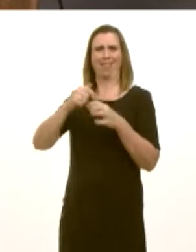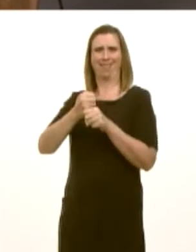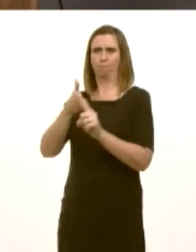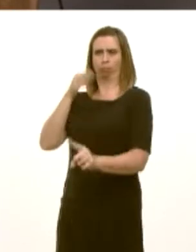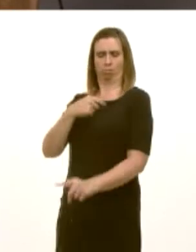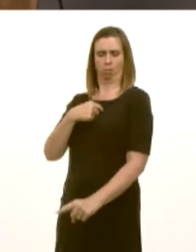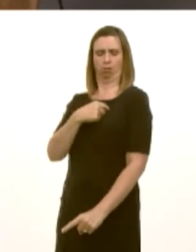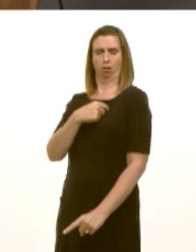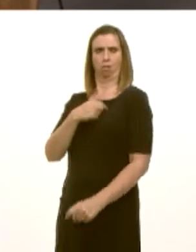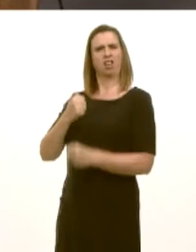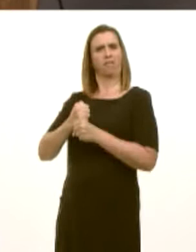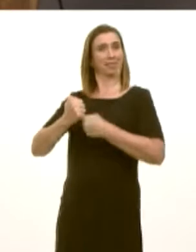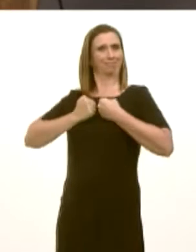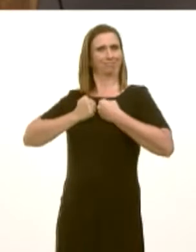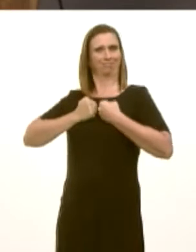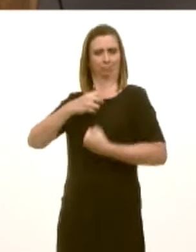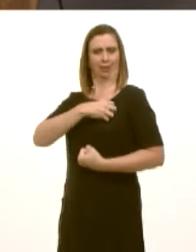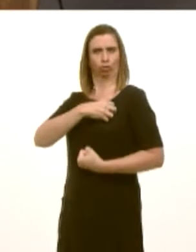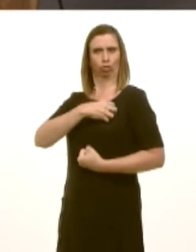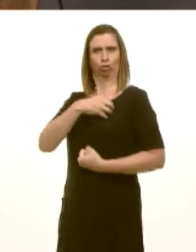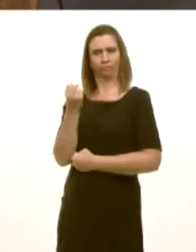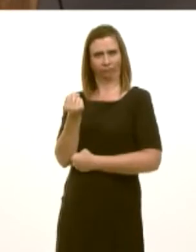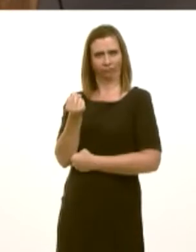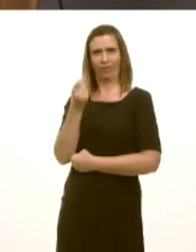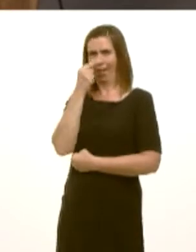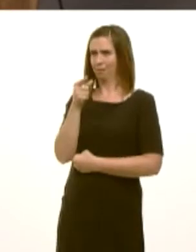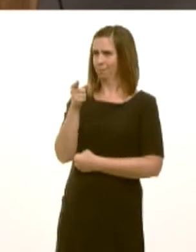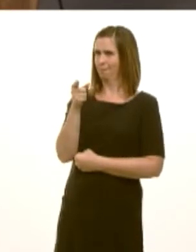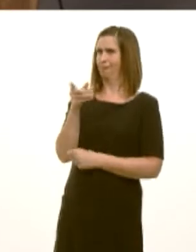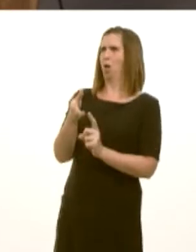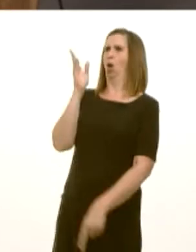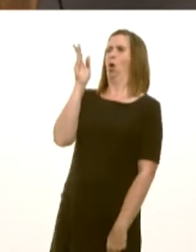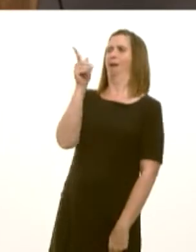we have as a Government. What we are doing is ensuring that we encourage businesses to get their staff to wear these